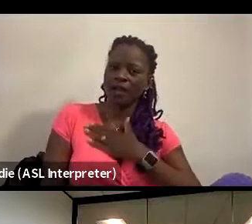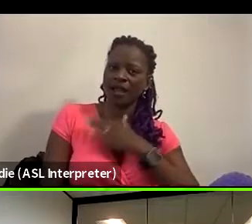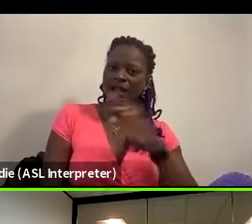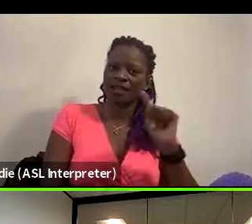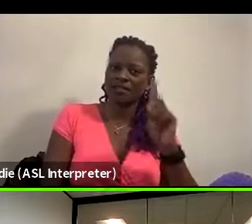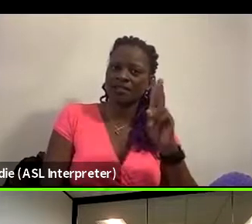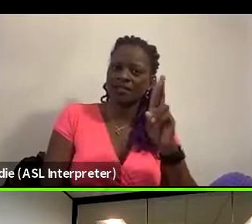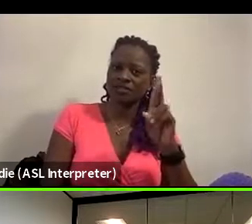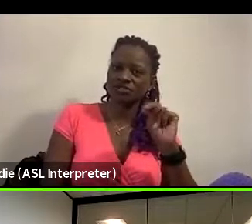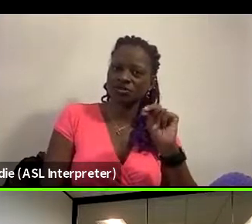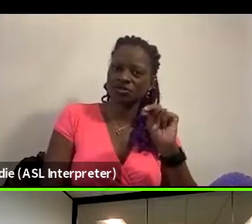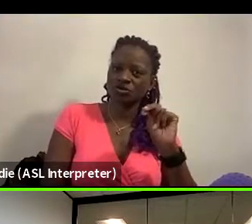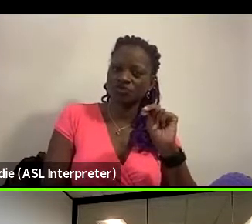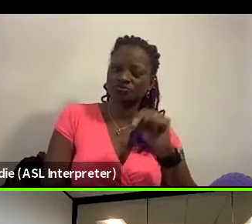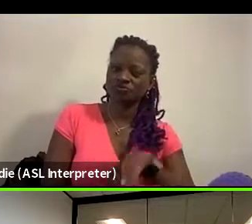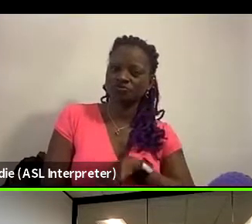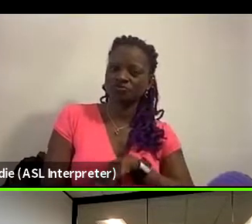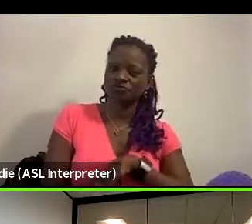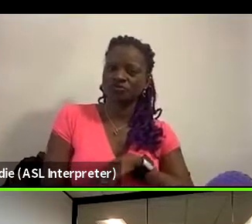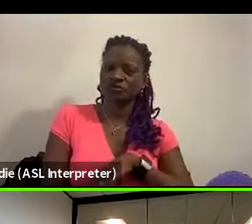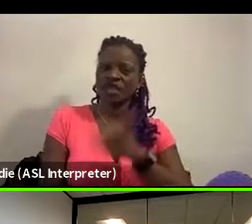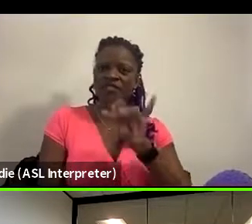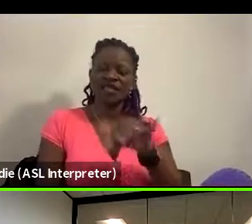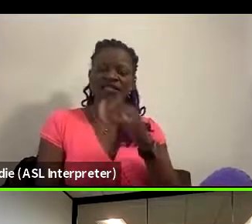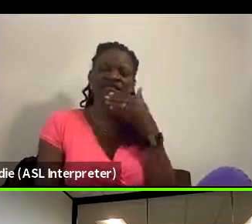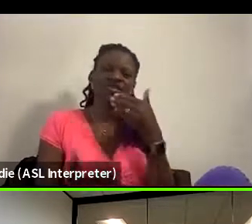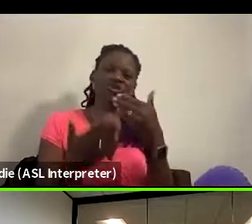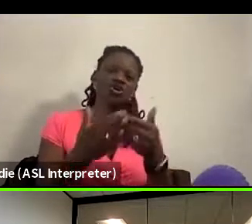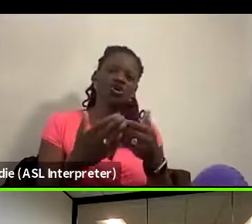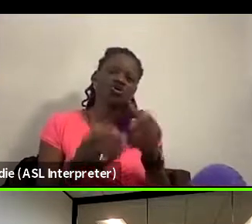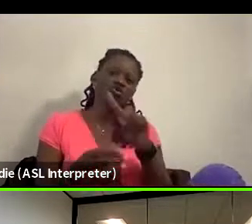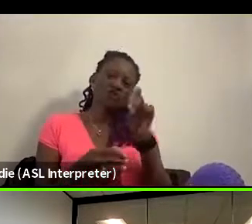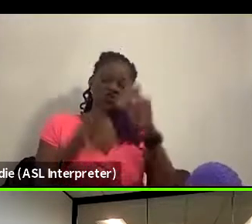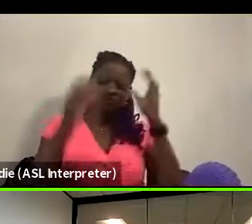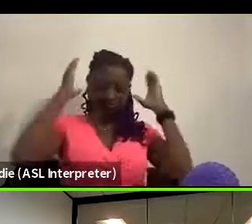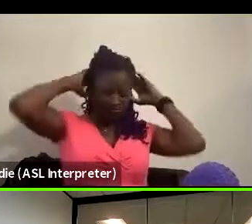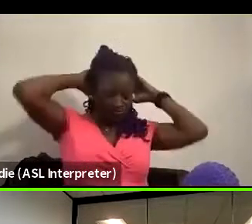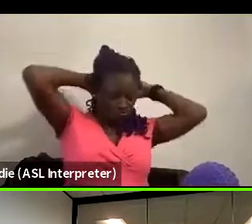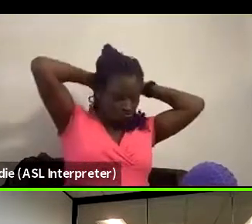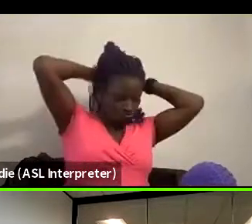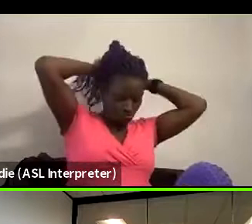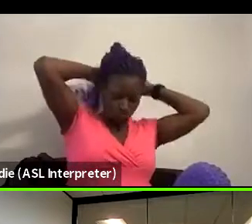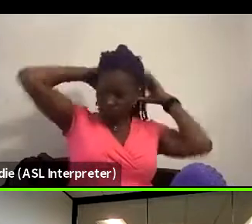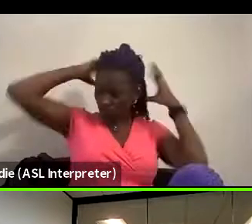Phil, thanks a great questions. So so tomorrow is some functionality will